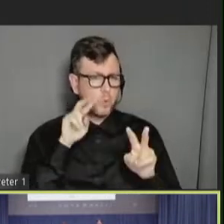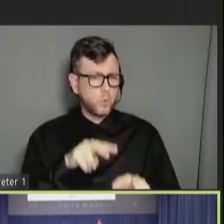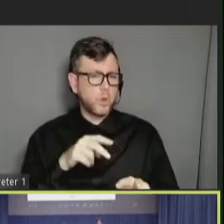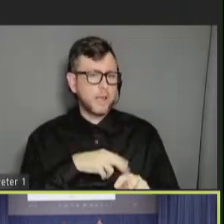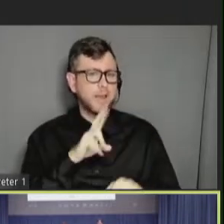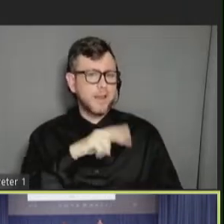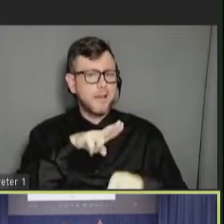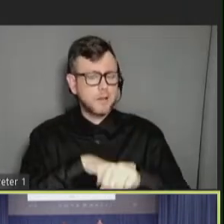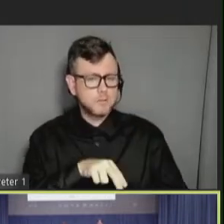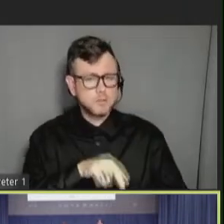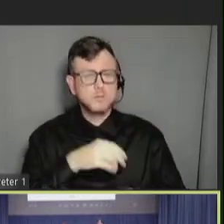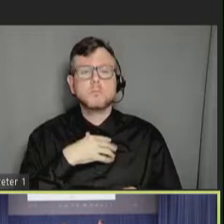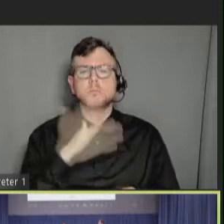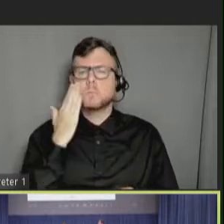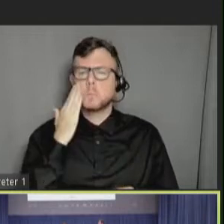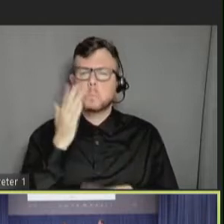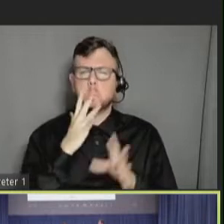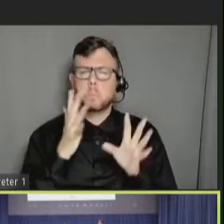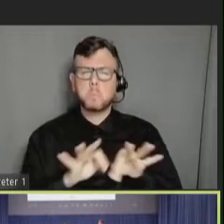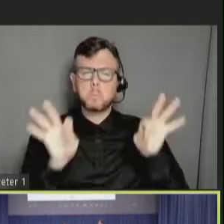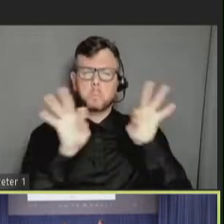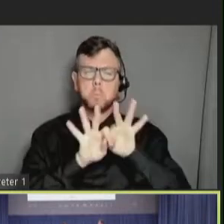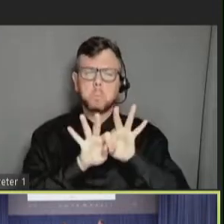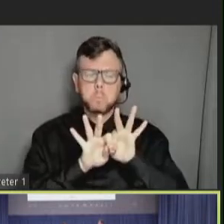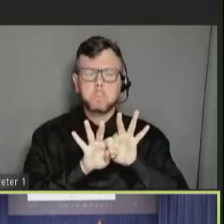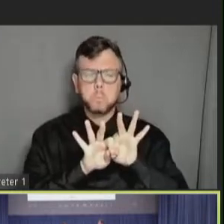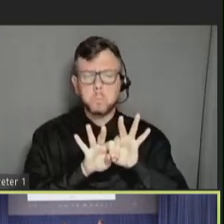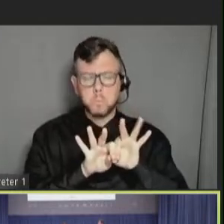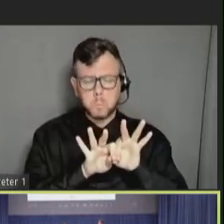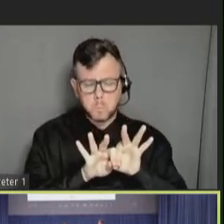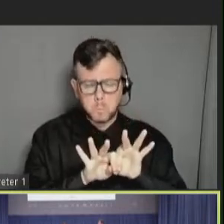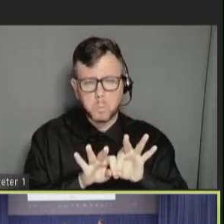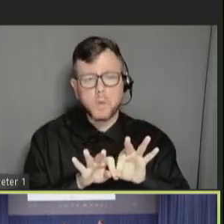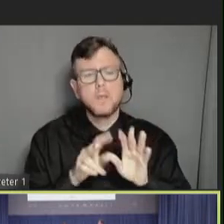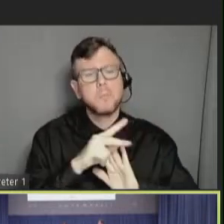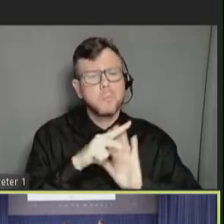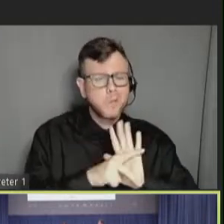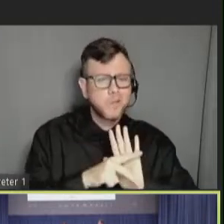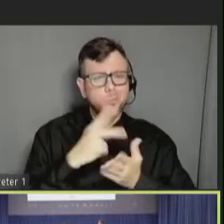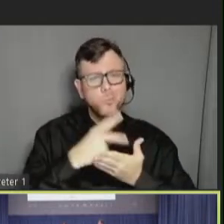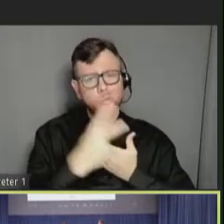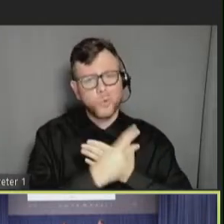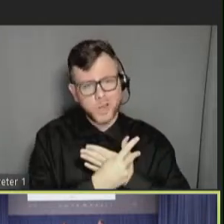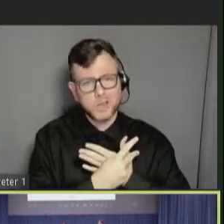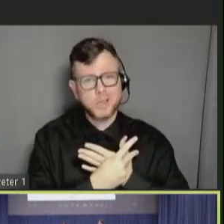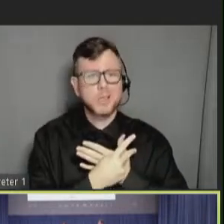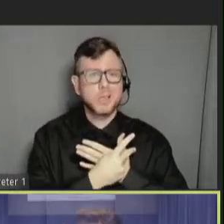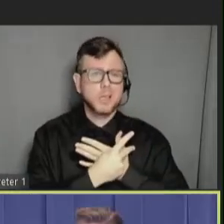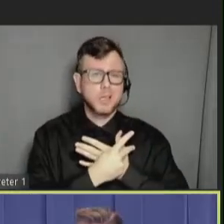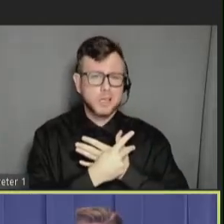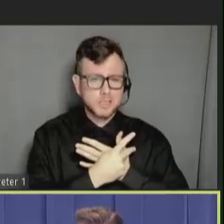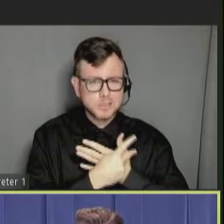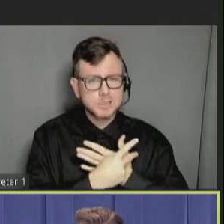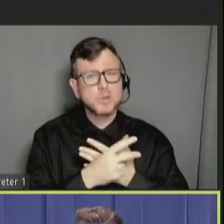that it is important to have these policies and programs situated nationally as much as possible,